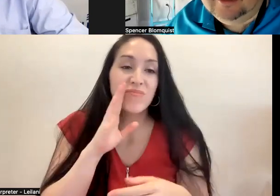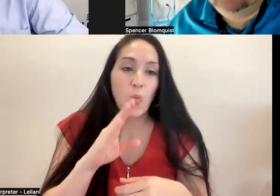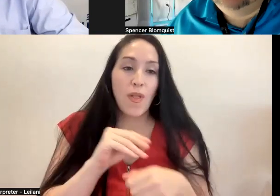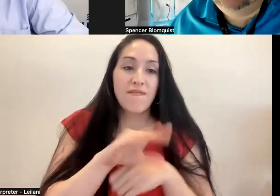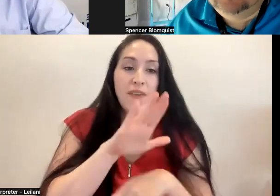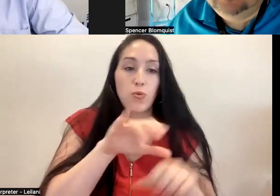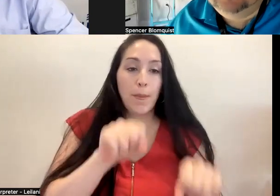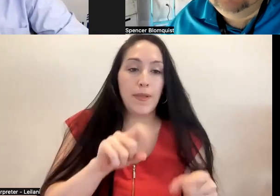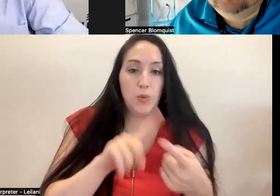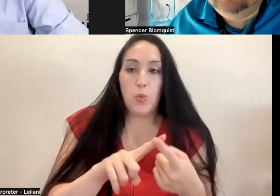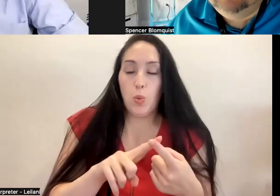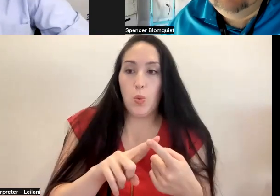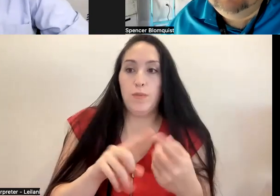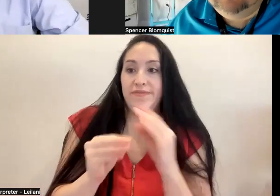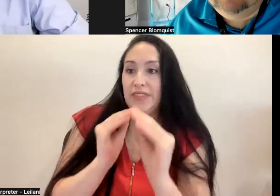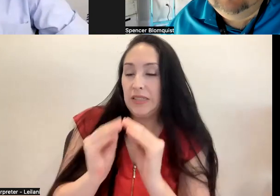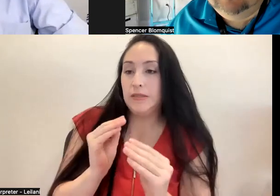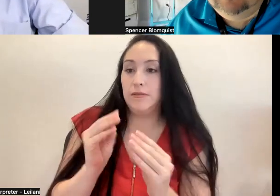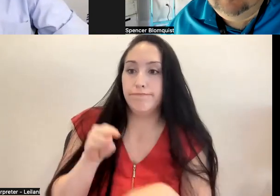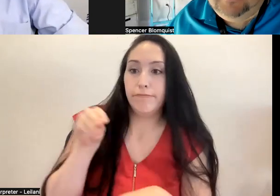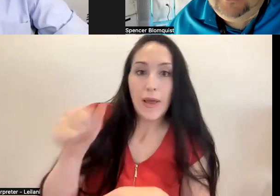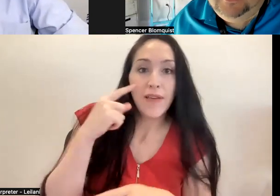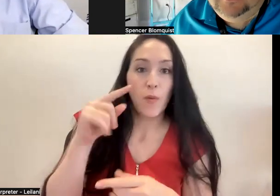come along. 11:16:11 That's a great point. I I like how